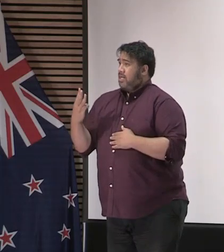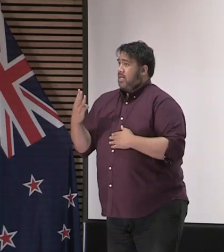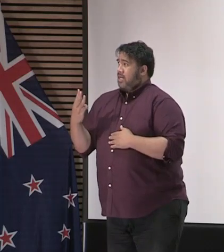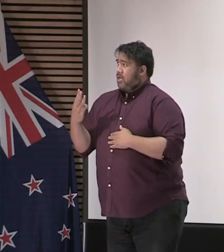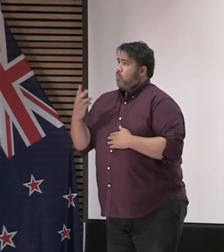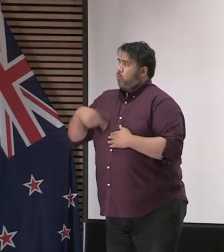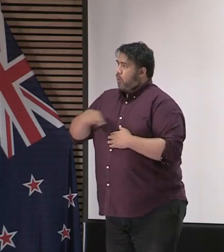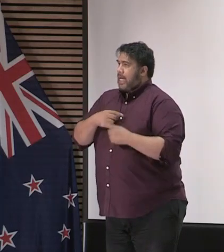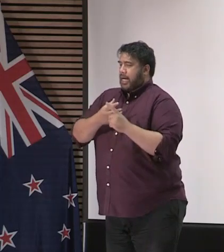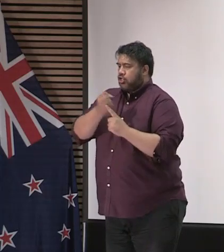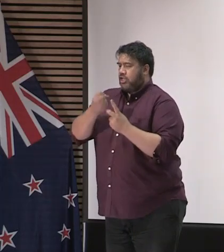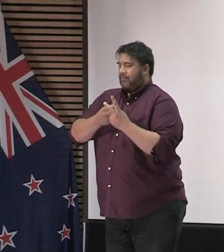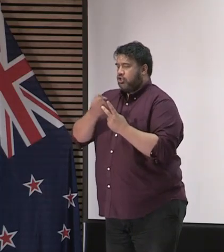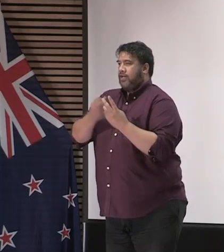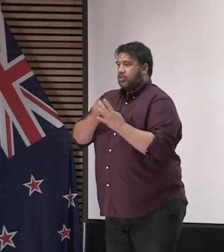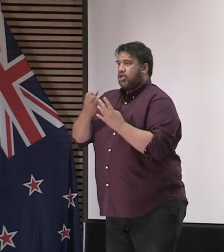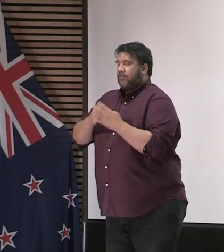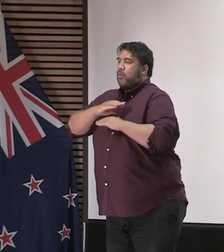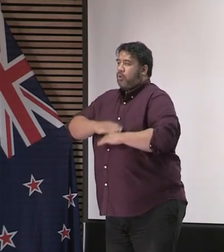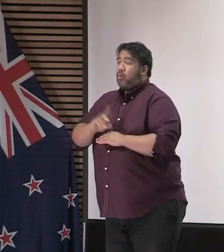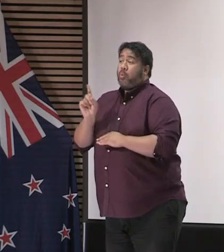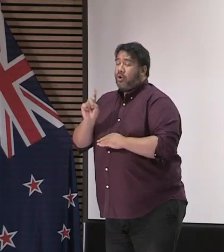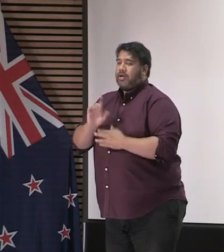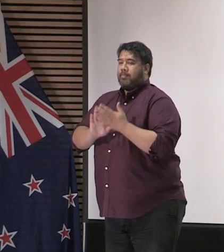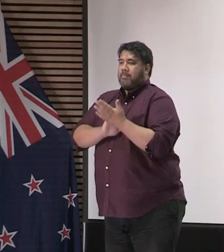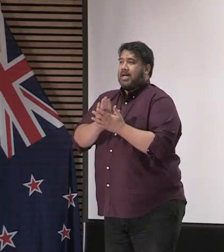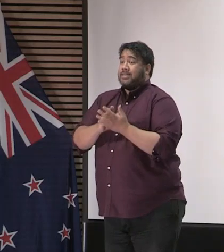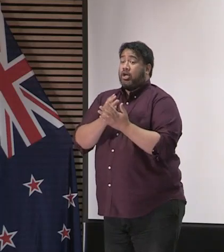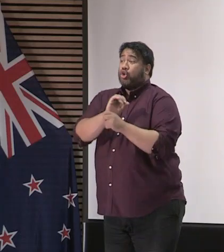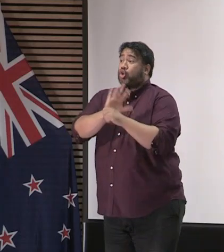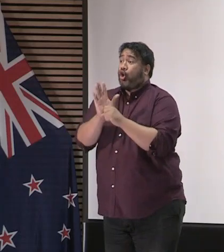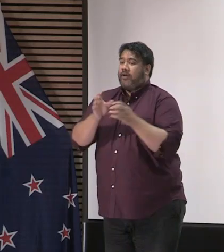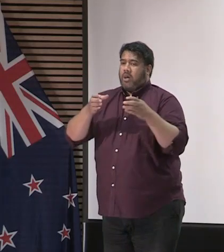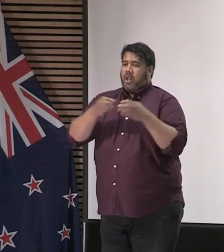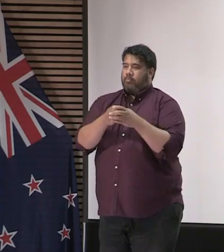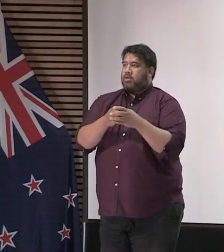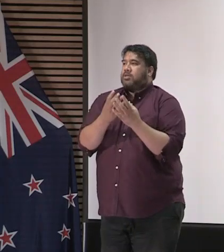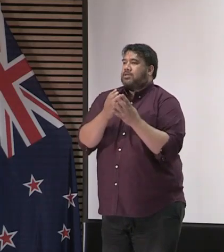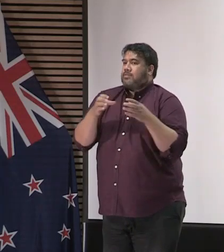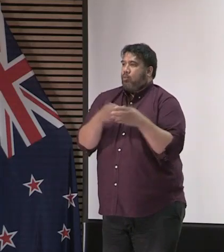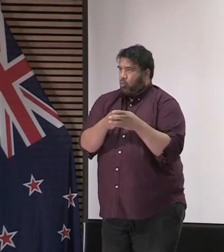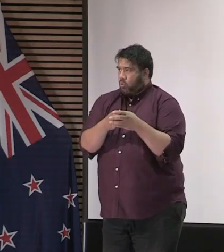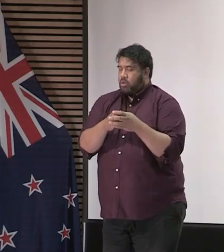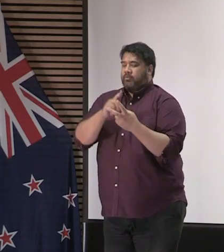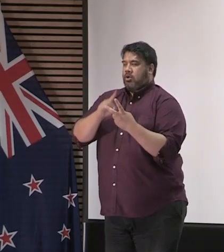4 and, as I said yesterday, we have achieved what we set out to achieve under Alert Level